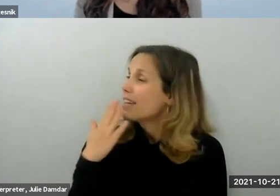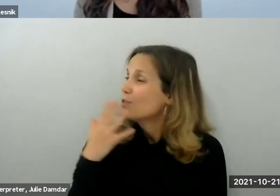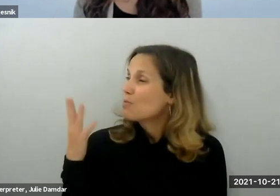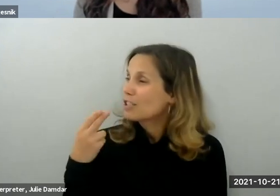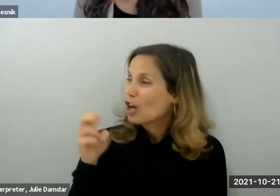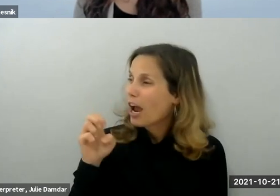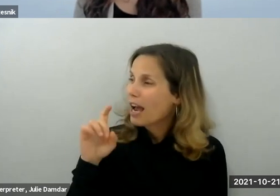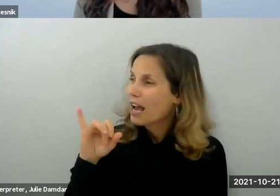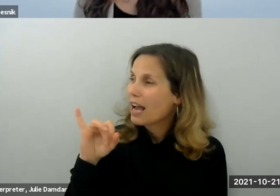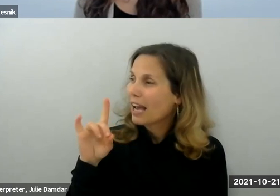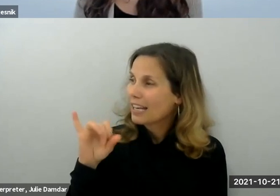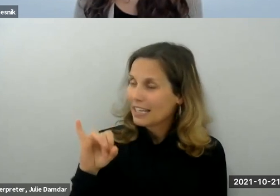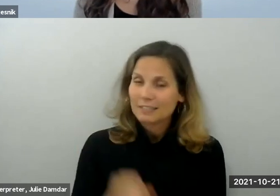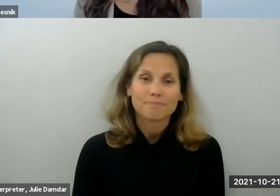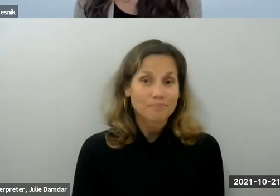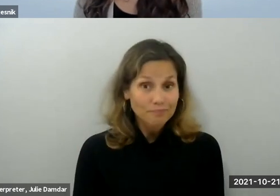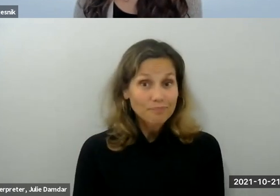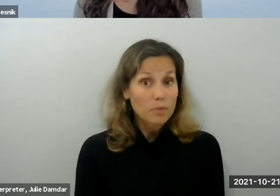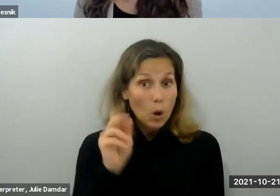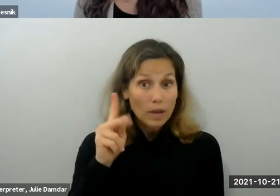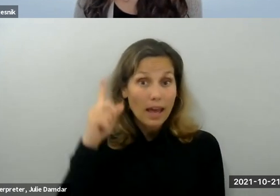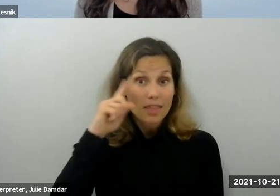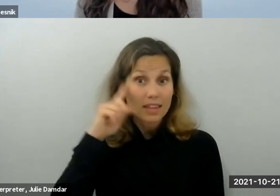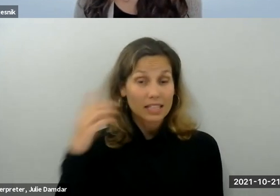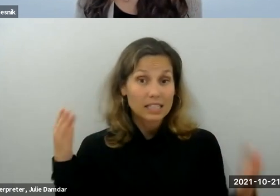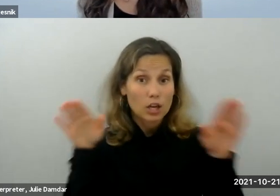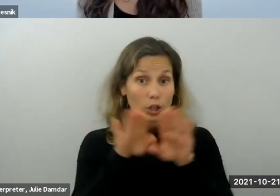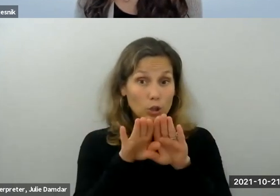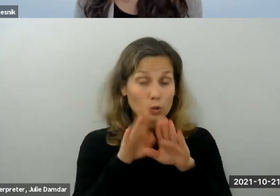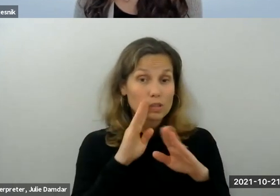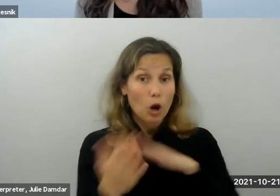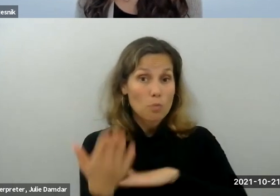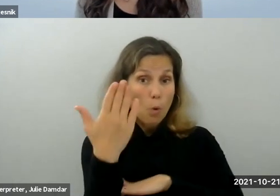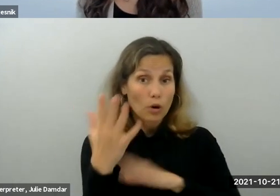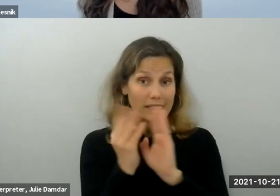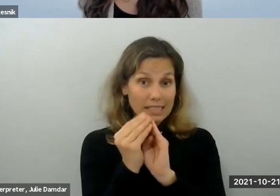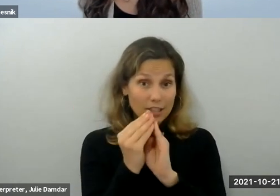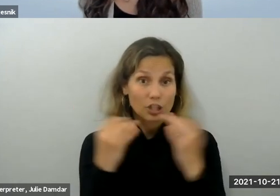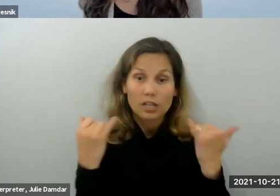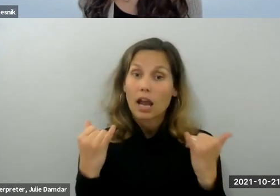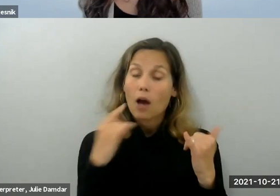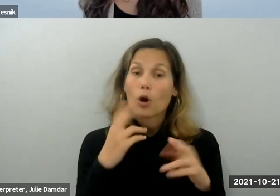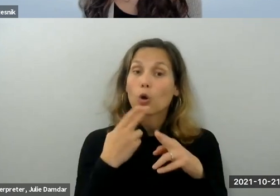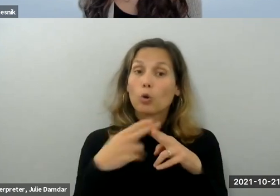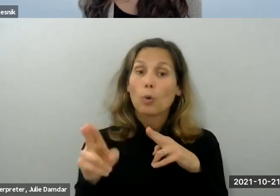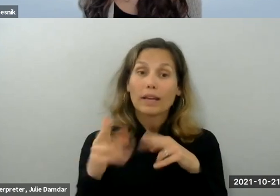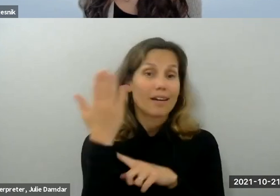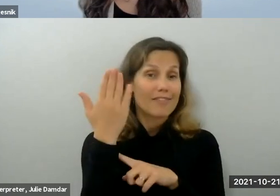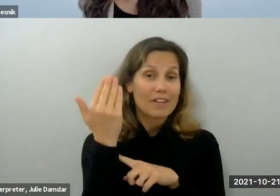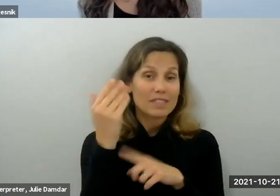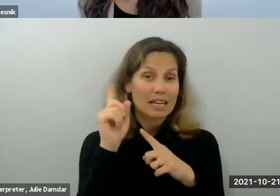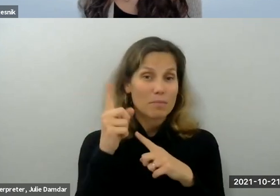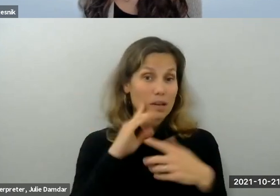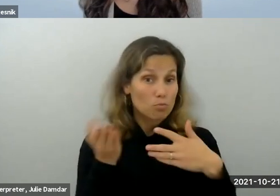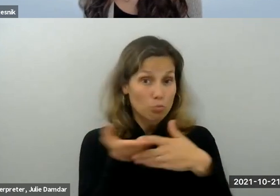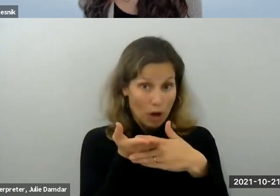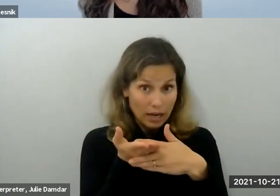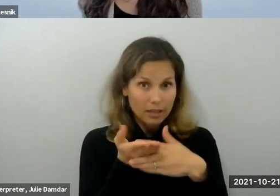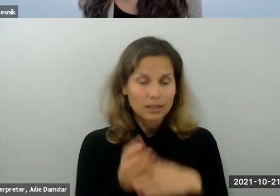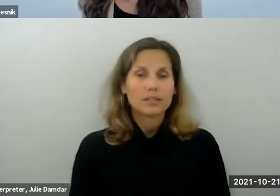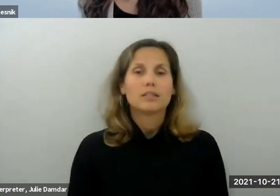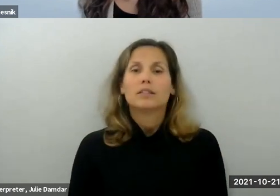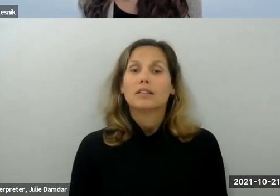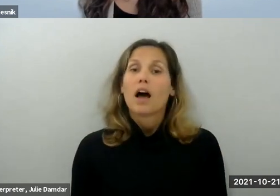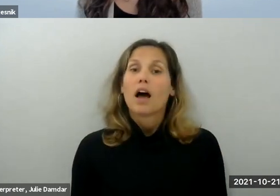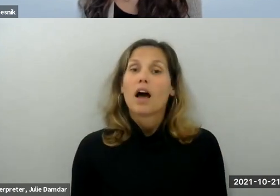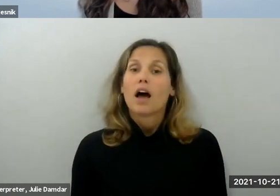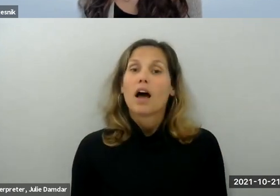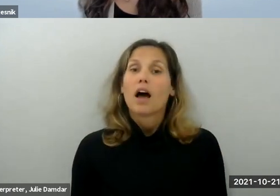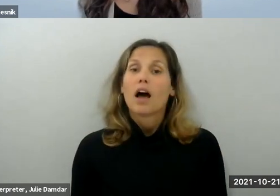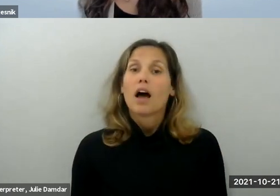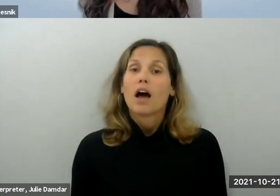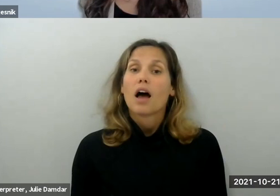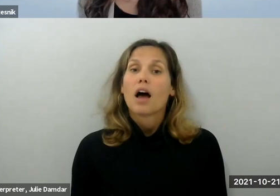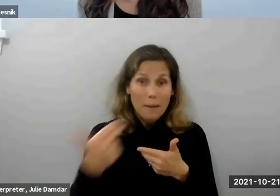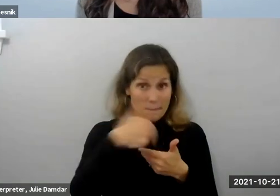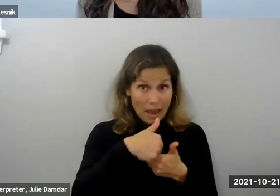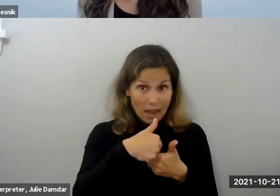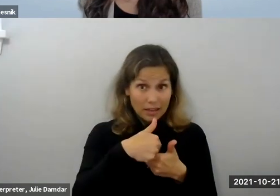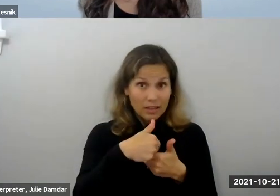Heidi Brown (she/her): I think this concludes our morning session we're going to now have a very quick 15 minute break and i'll encourage everybody to come back after the spray to join us in the same.